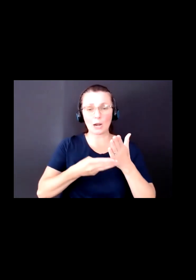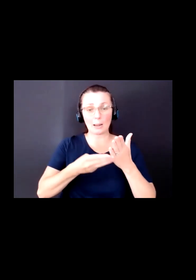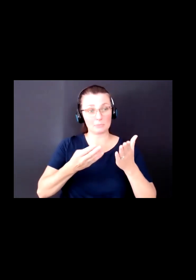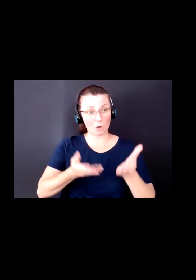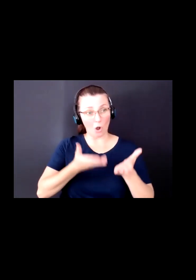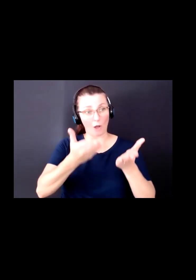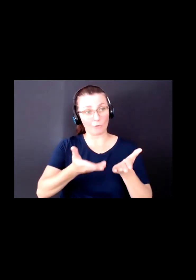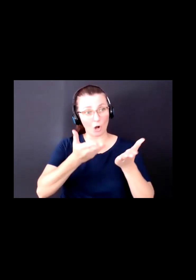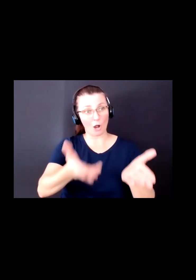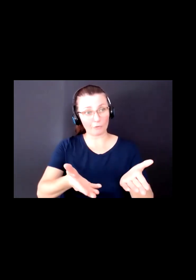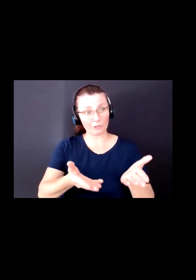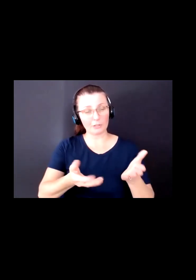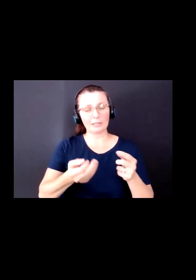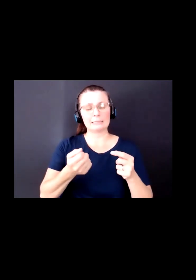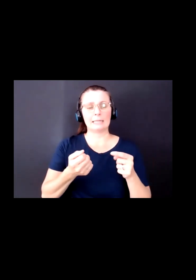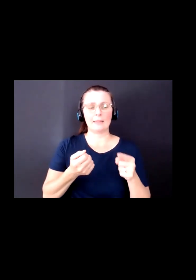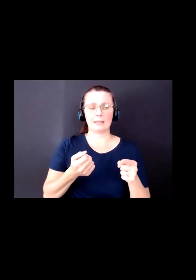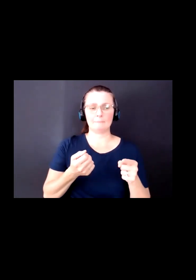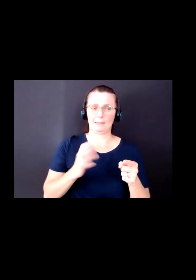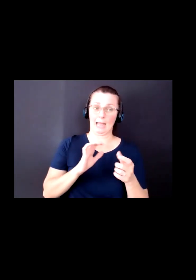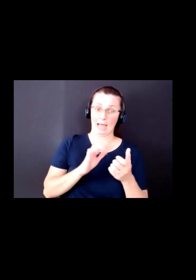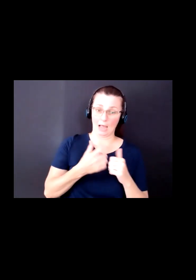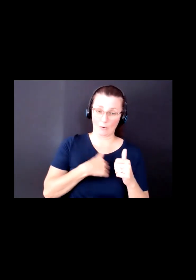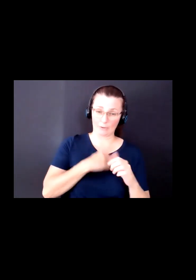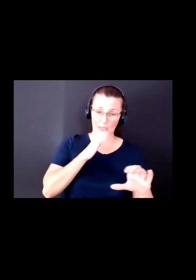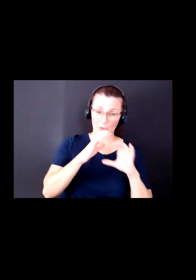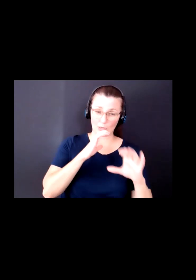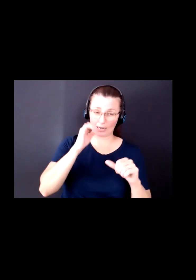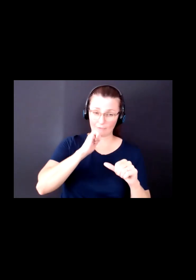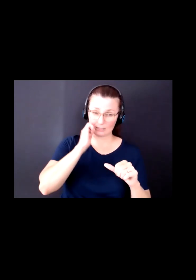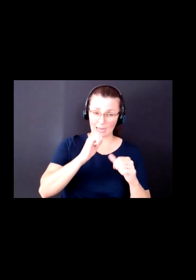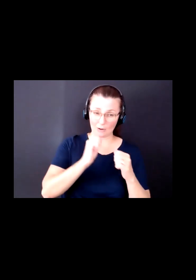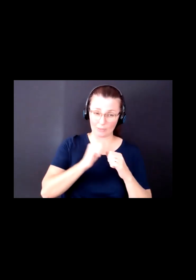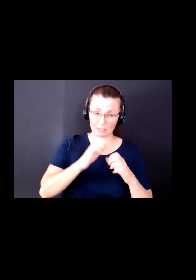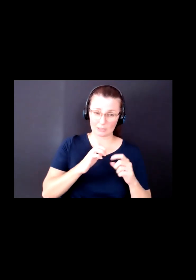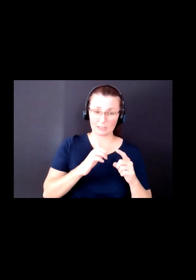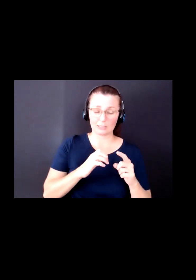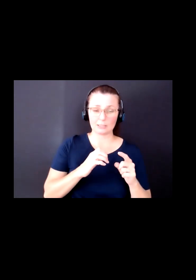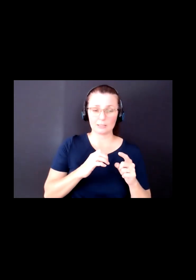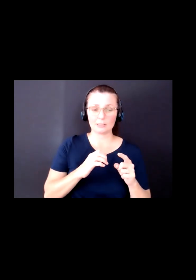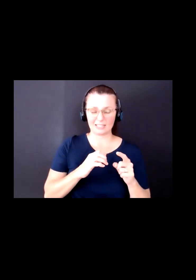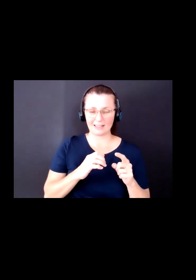communicate with consumers or customers in the day-to-day, and how they communicate with you in the context of your program,